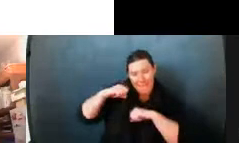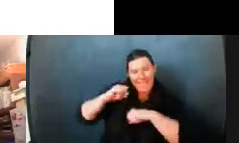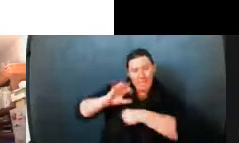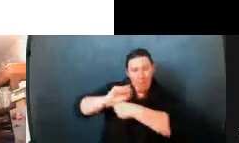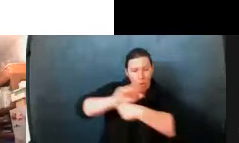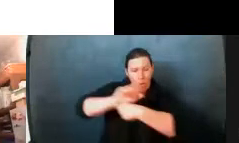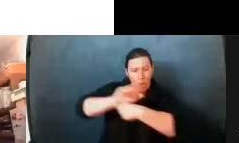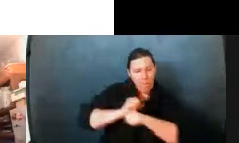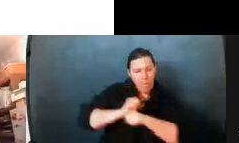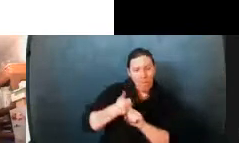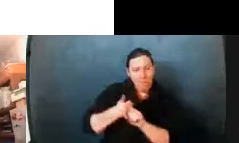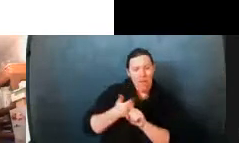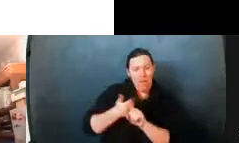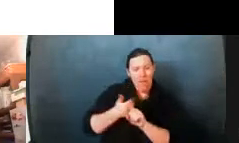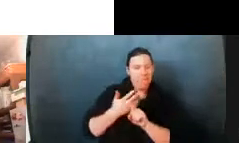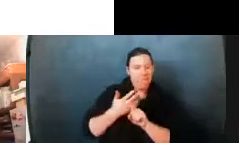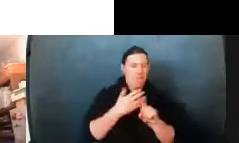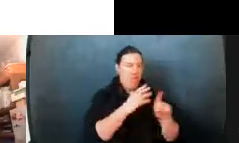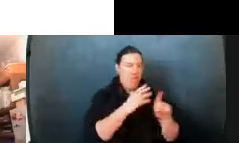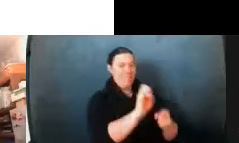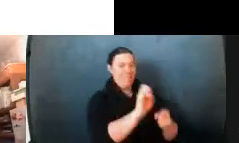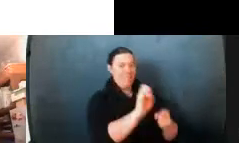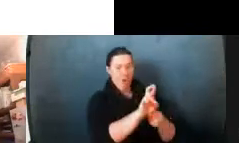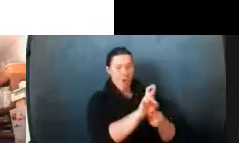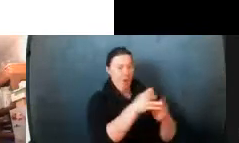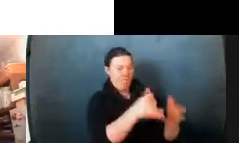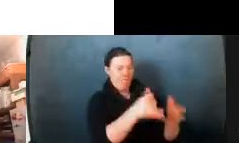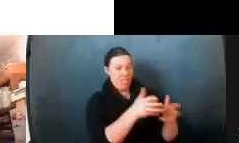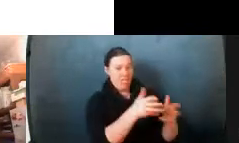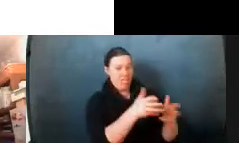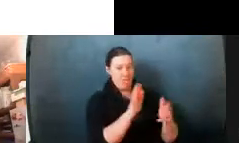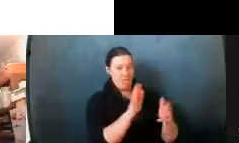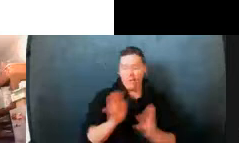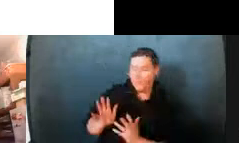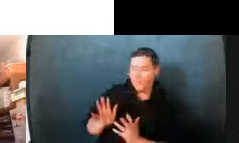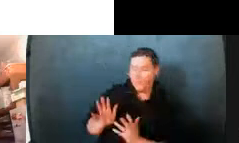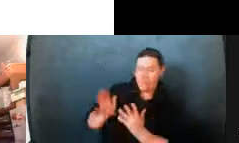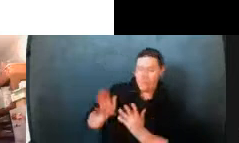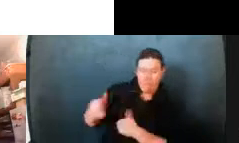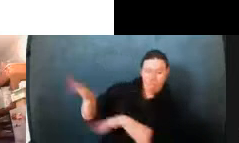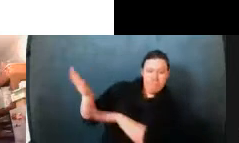So there's some issues there. I think there's also some issues just within organizations.